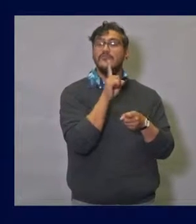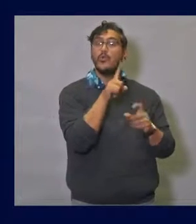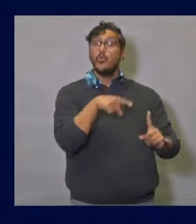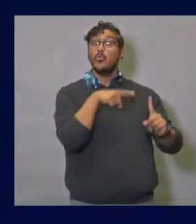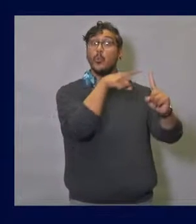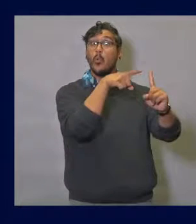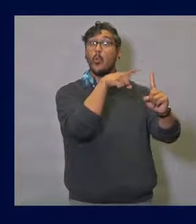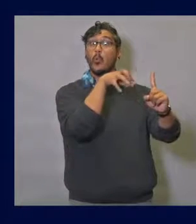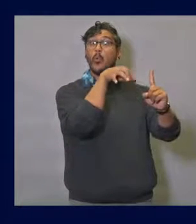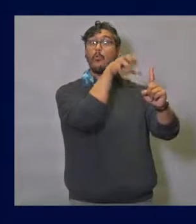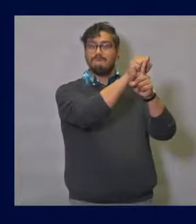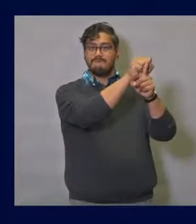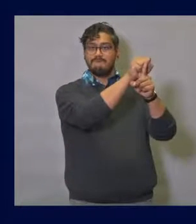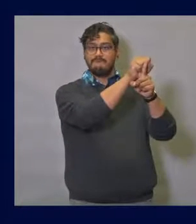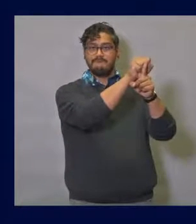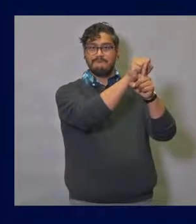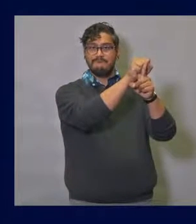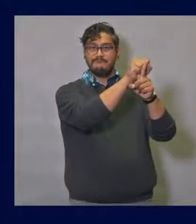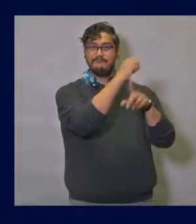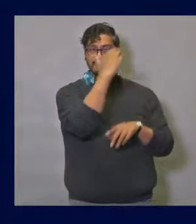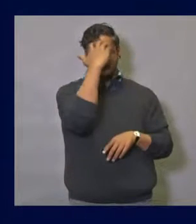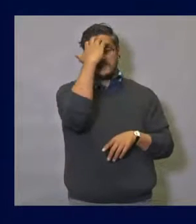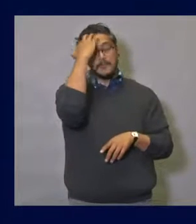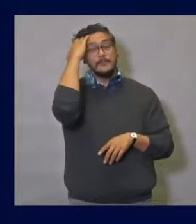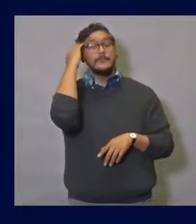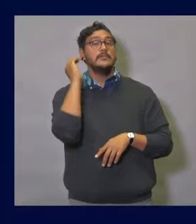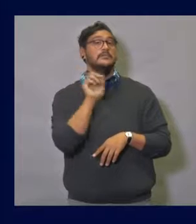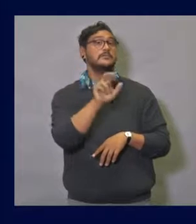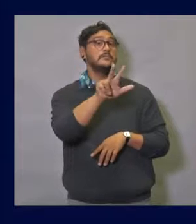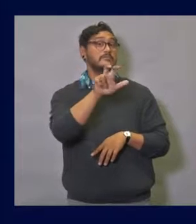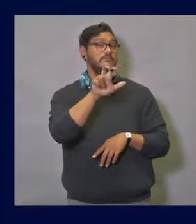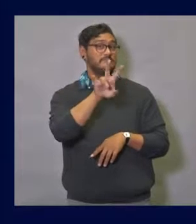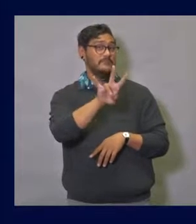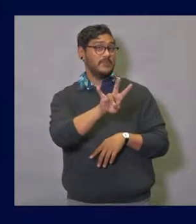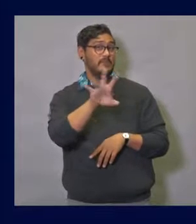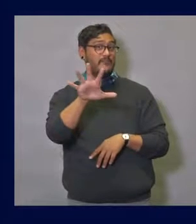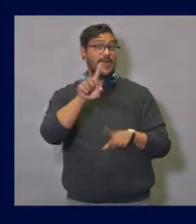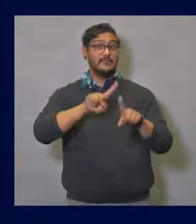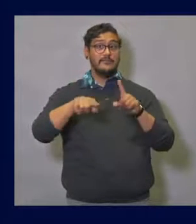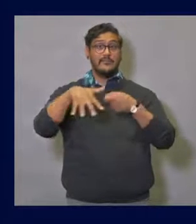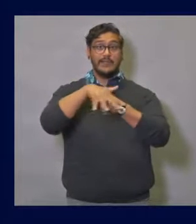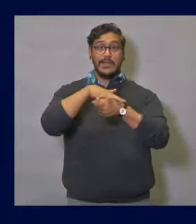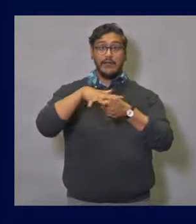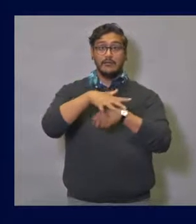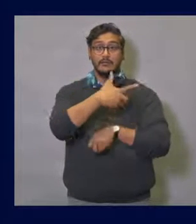NEEDED FOR LOS ANGELES COUNTY TO